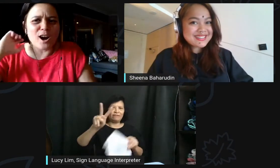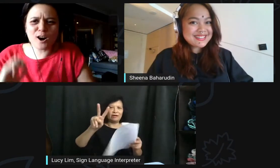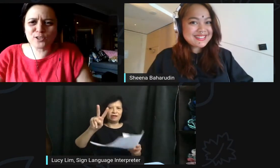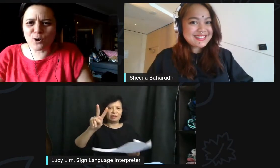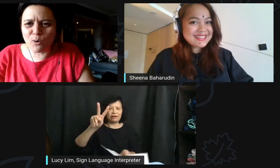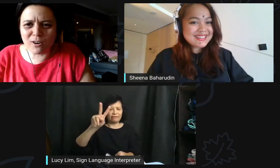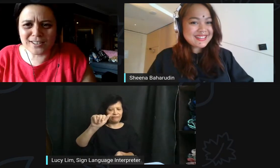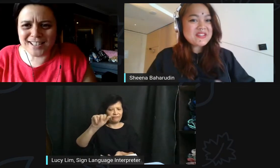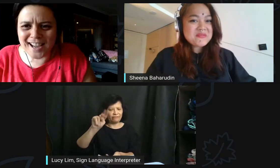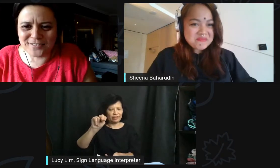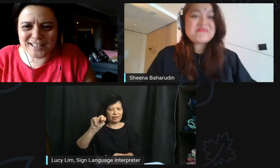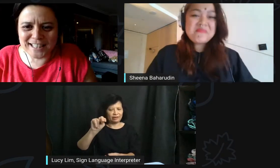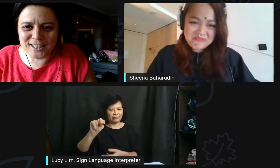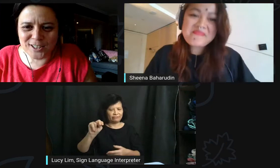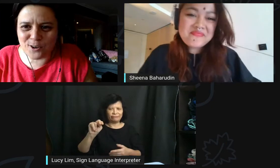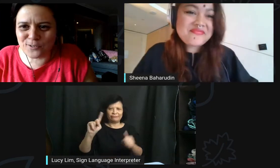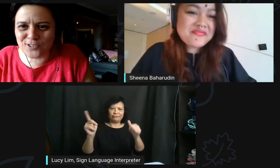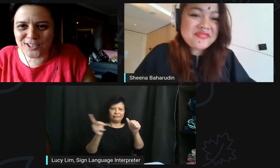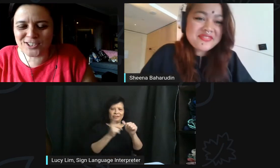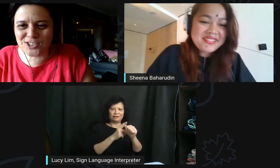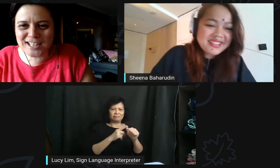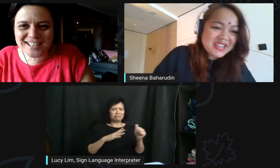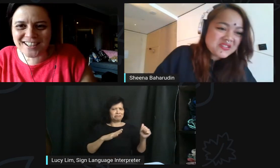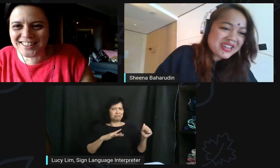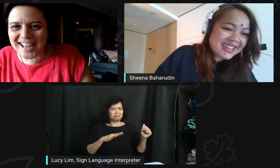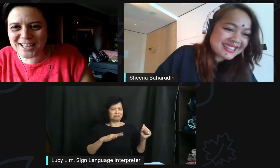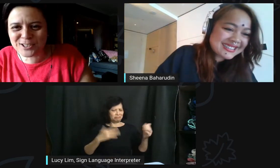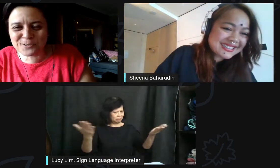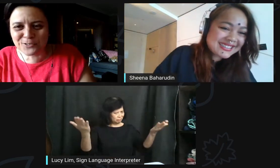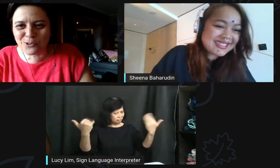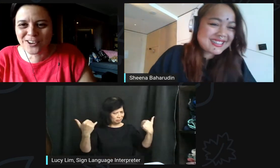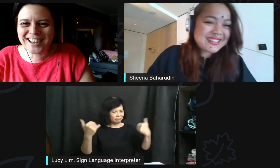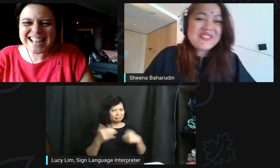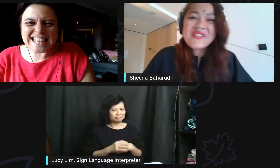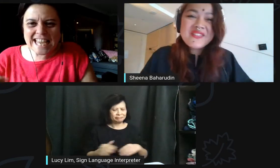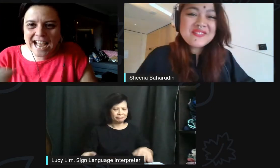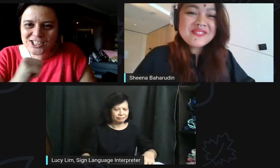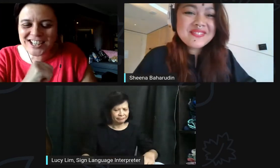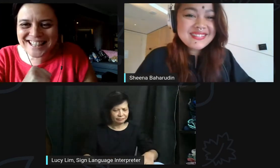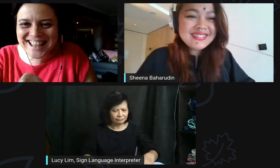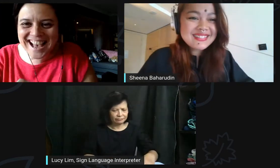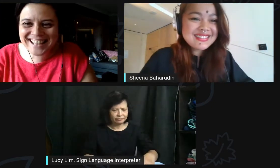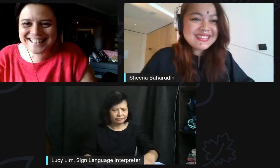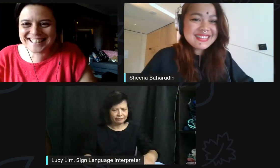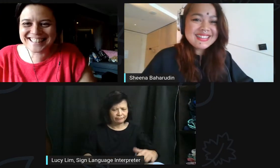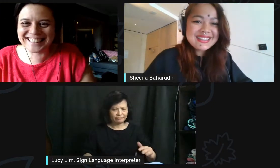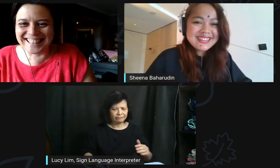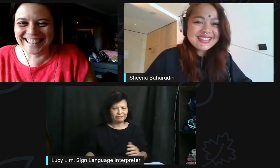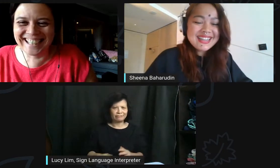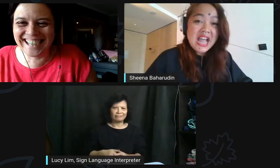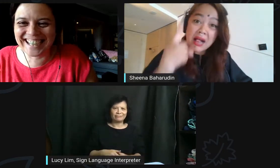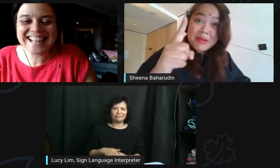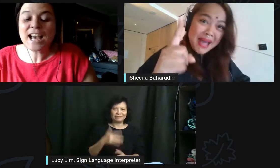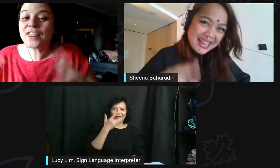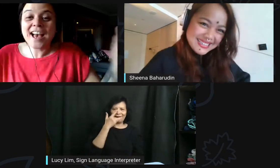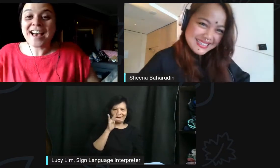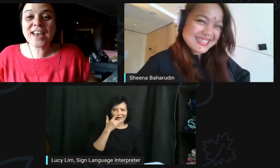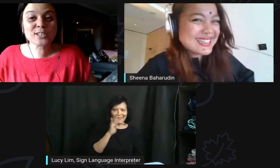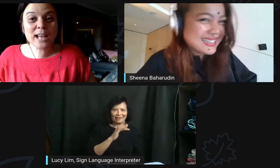Of course Ivan can go first. Sheena, thank you catching that. I'll be back.